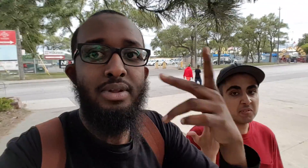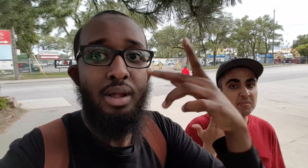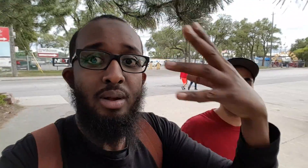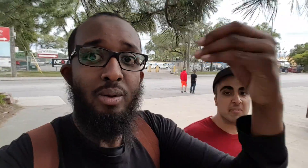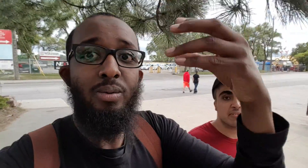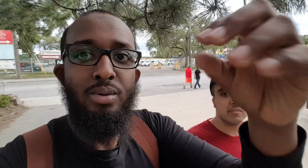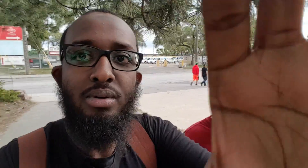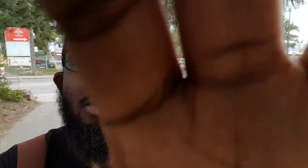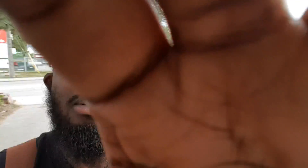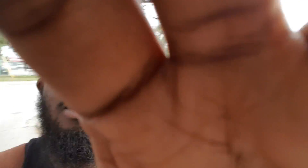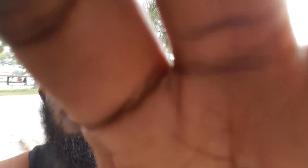Look at the sky.